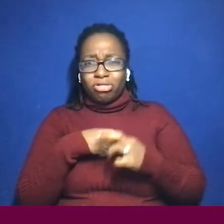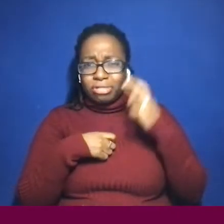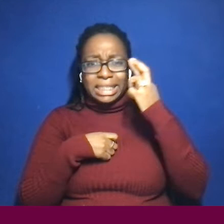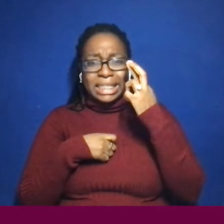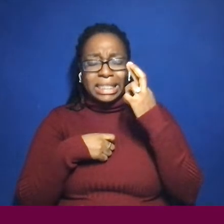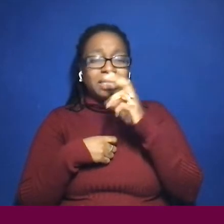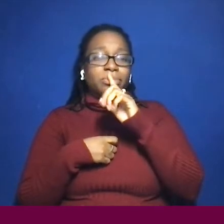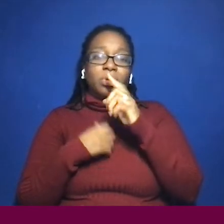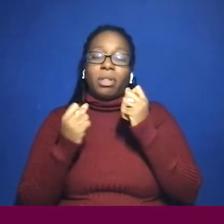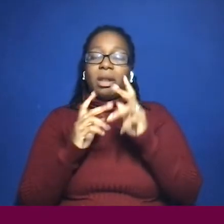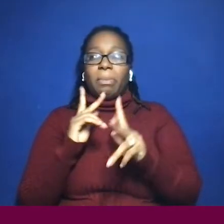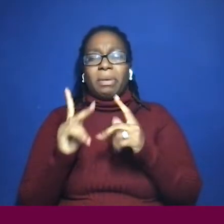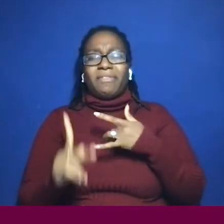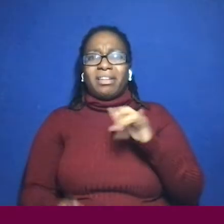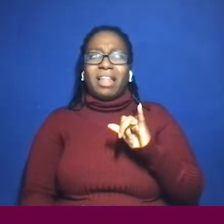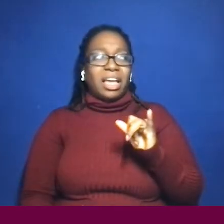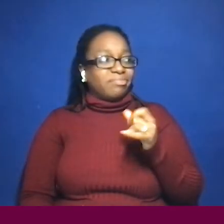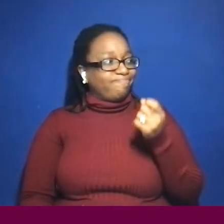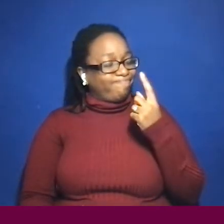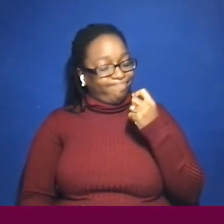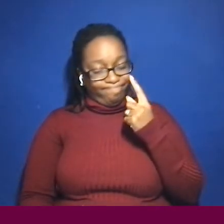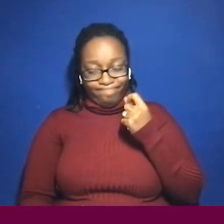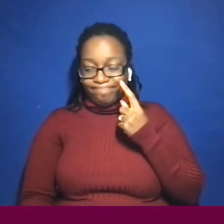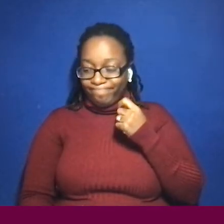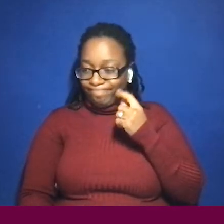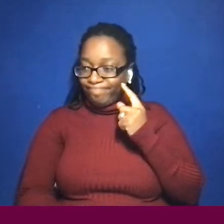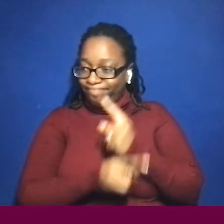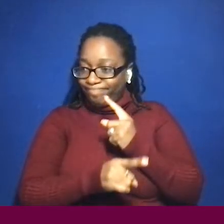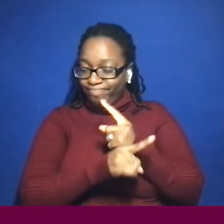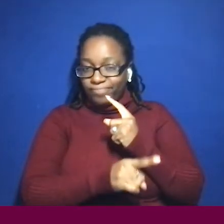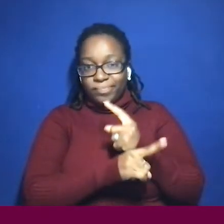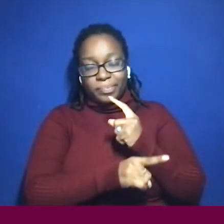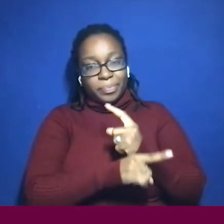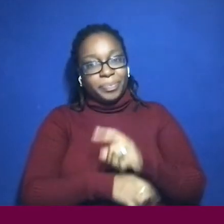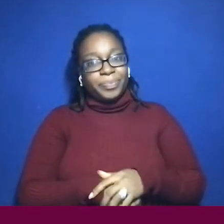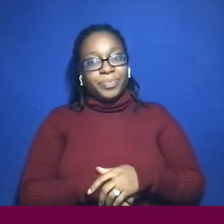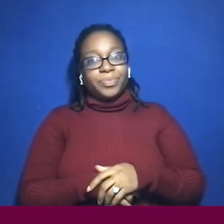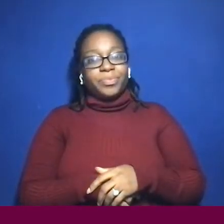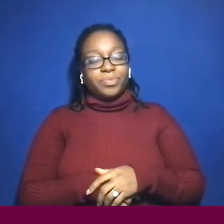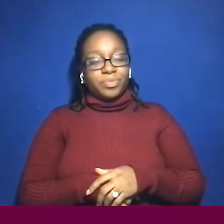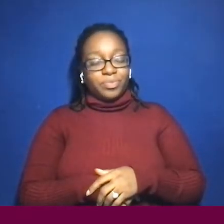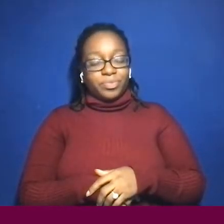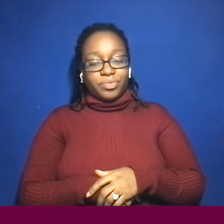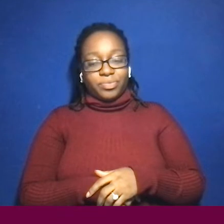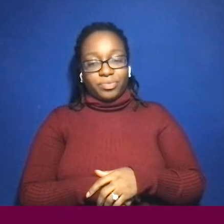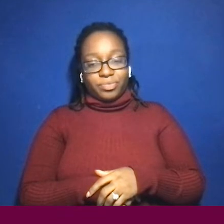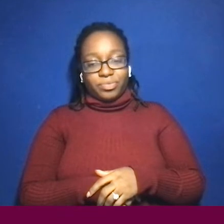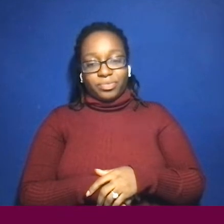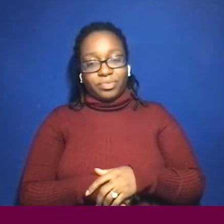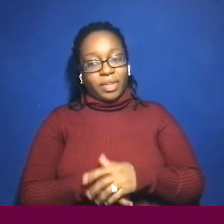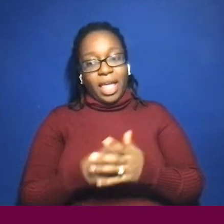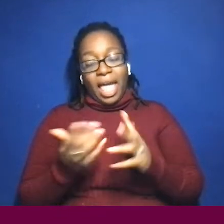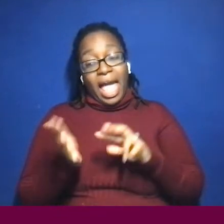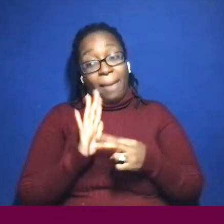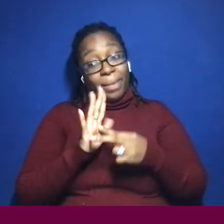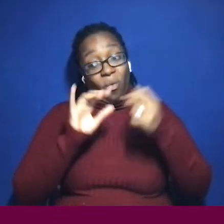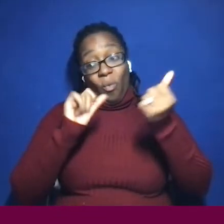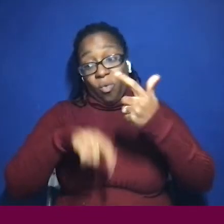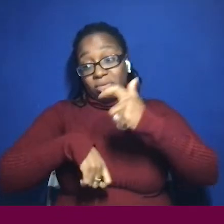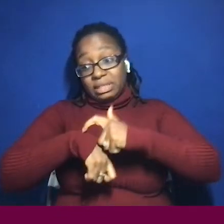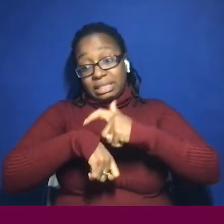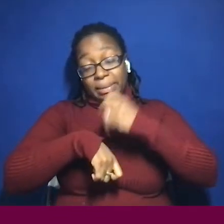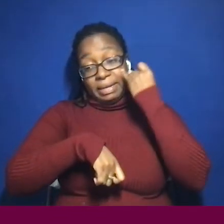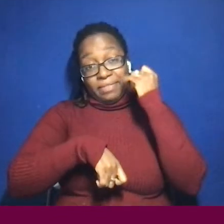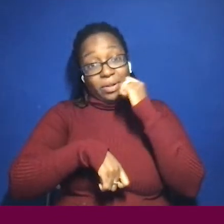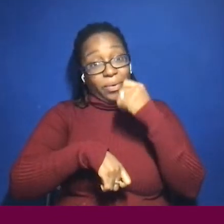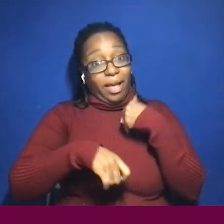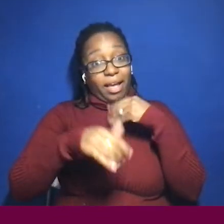this issue and dealt with this issue of all the time when there's not good access or there aren't